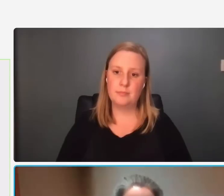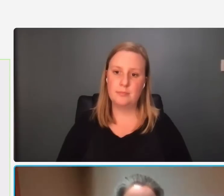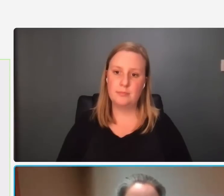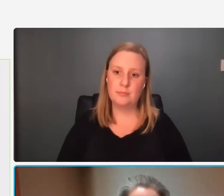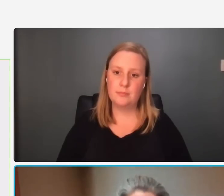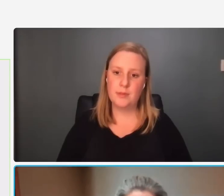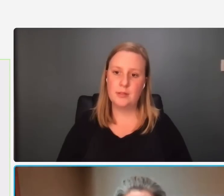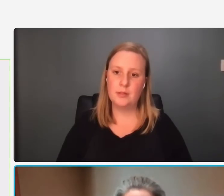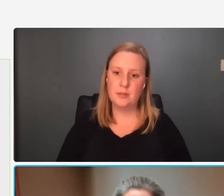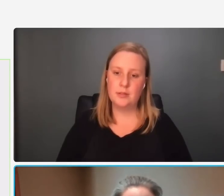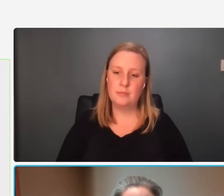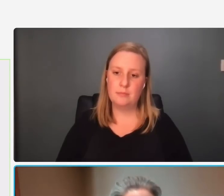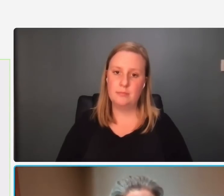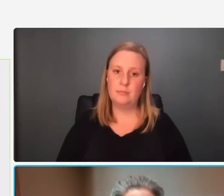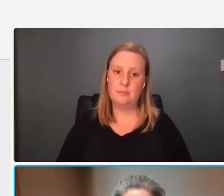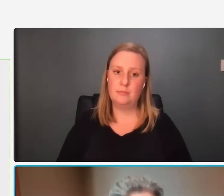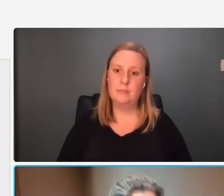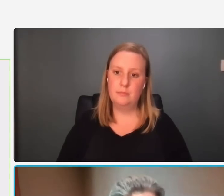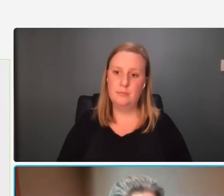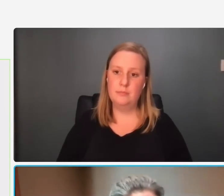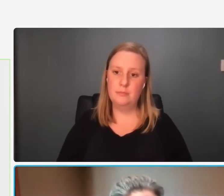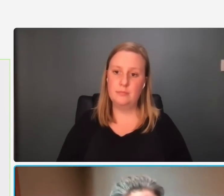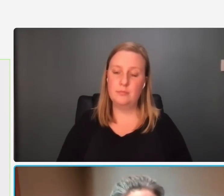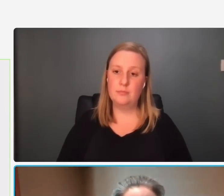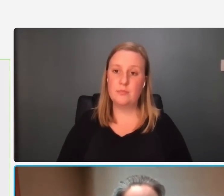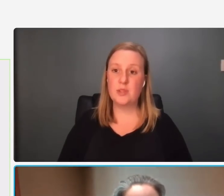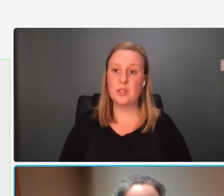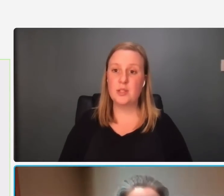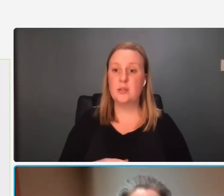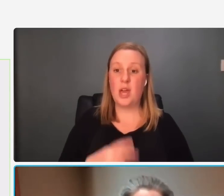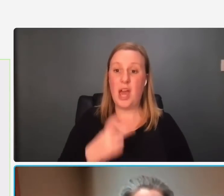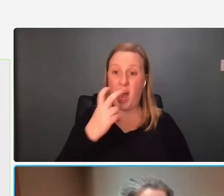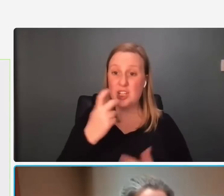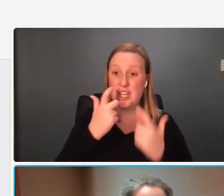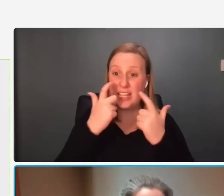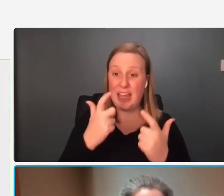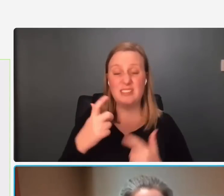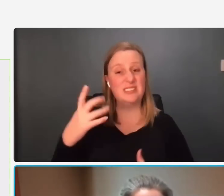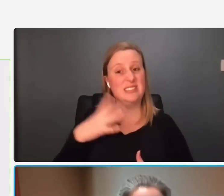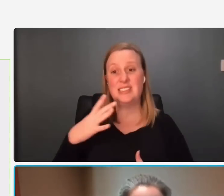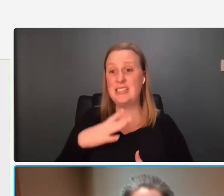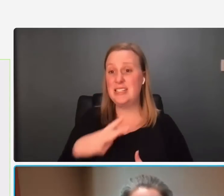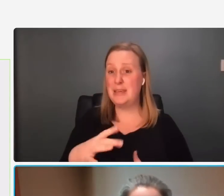So firstly we need to improve access to services. There are wait times for home care packages.